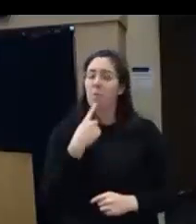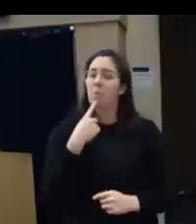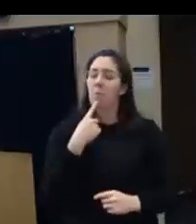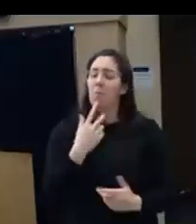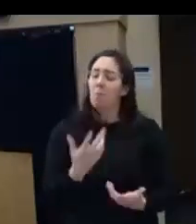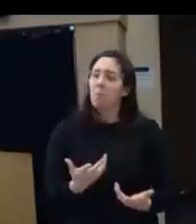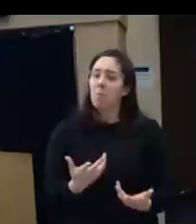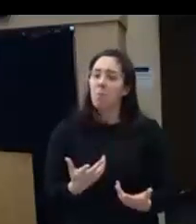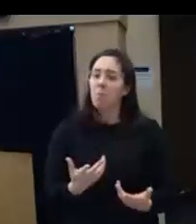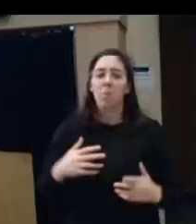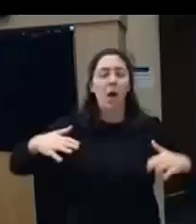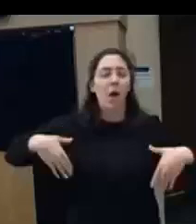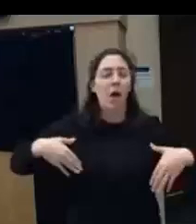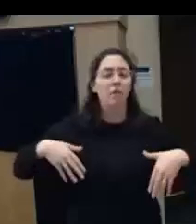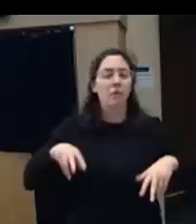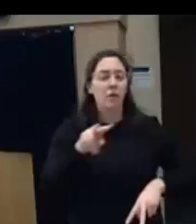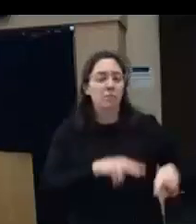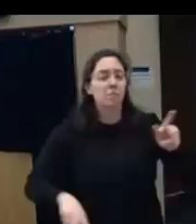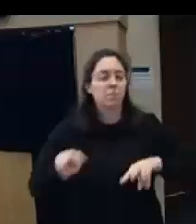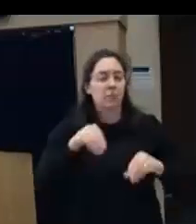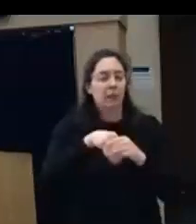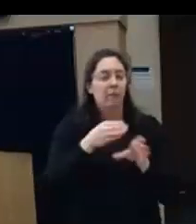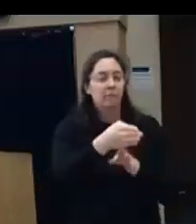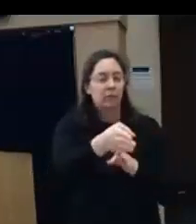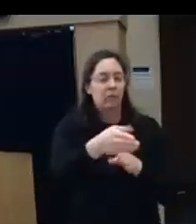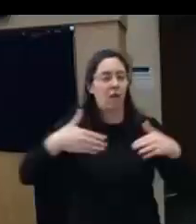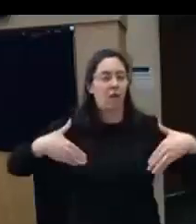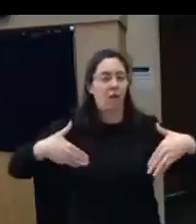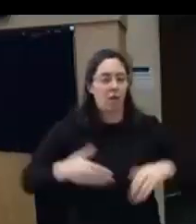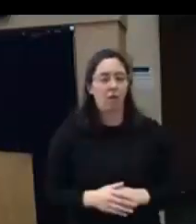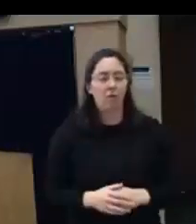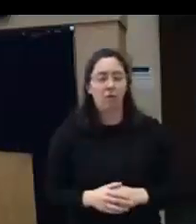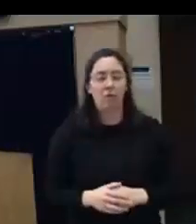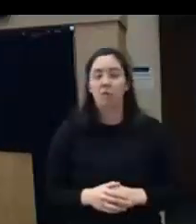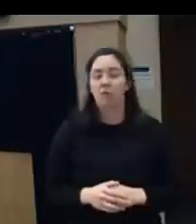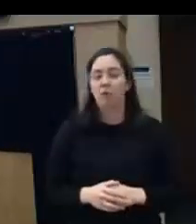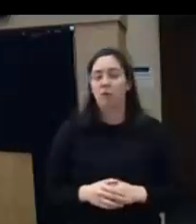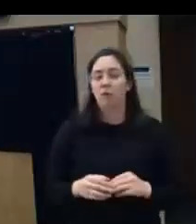have not explored that so much as a field I would say that that's is a as an individual clinician